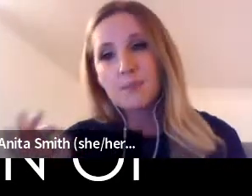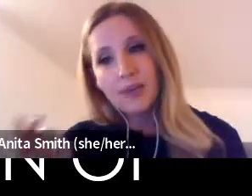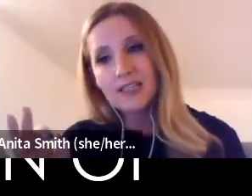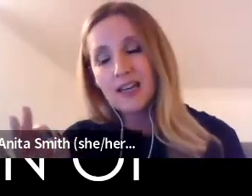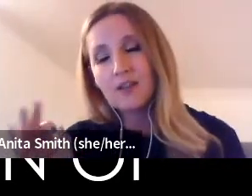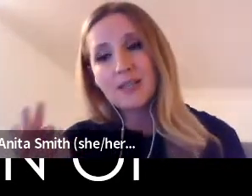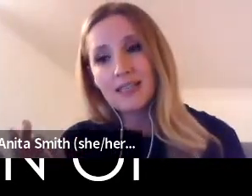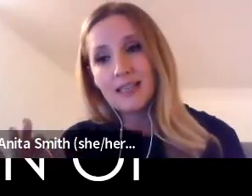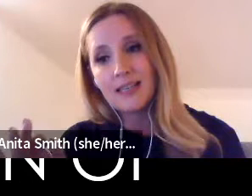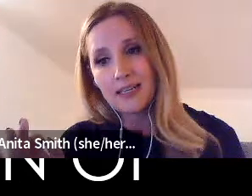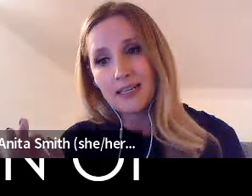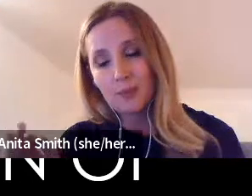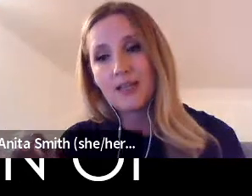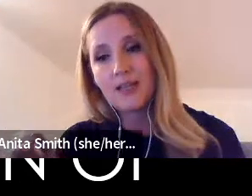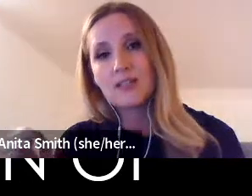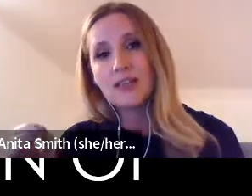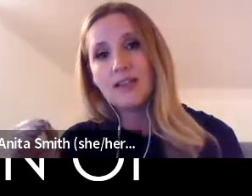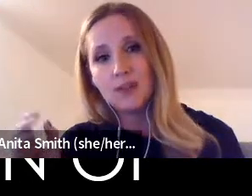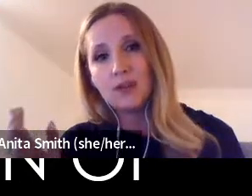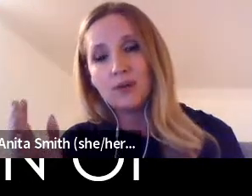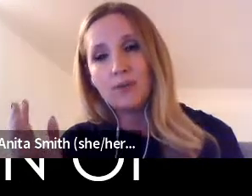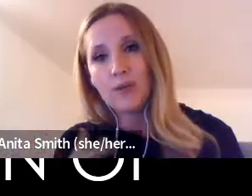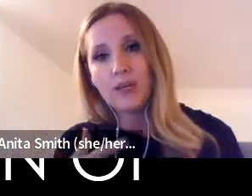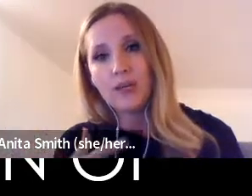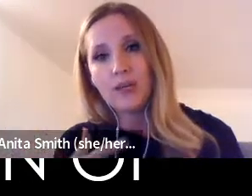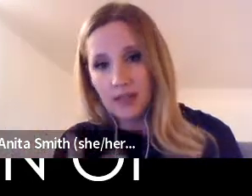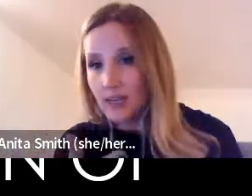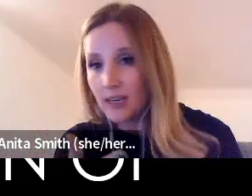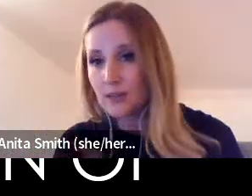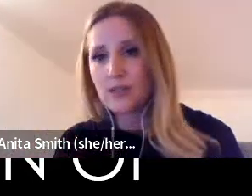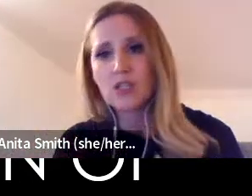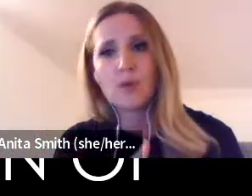And it's a bit of a misleading title because even though we are the Canadian Association,